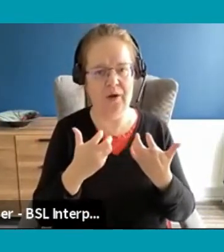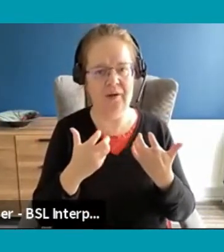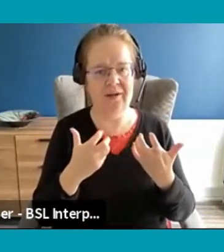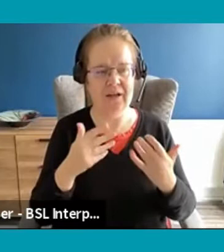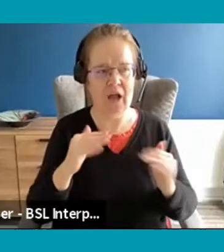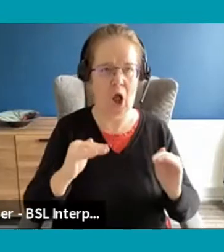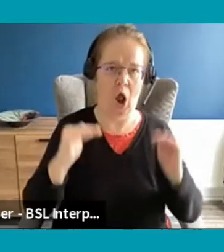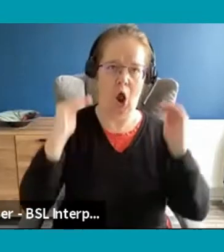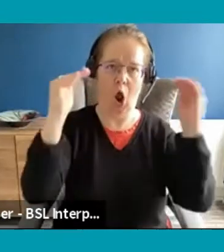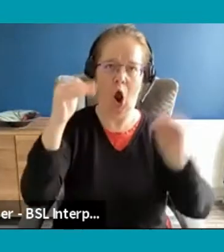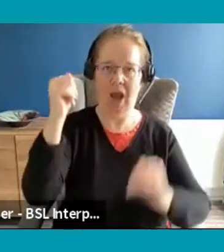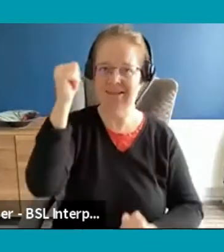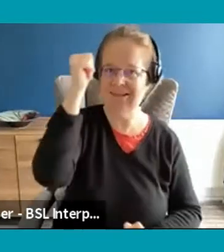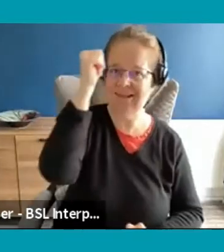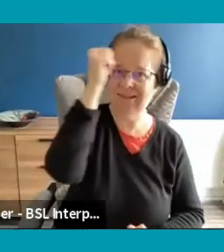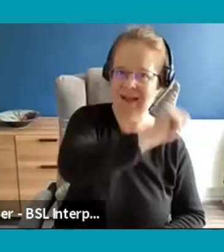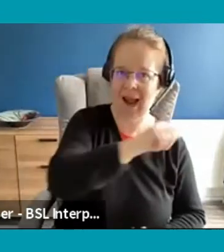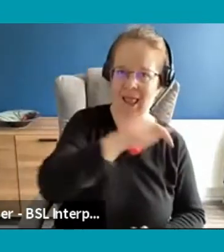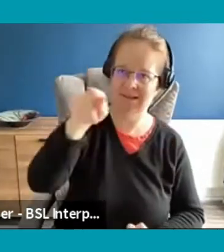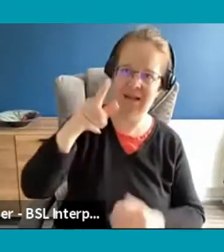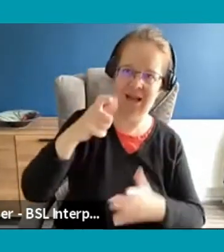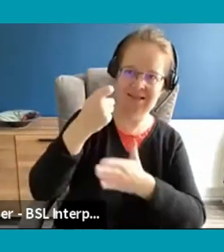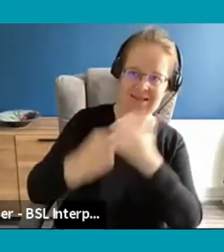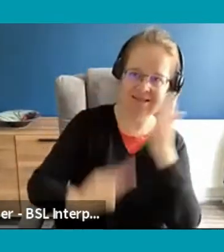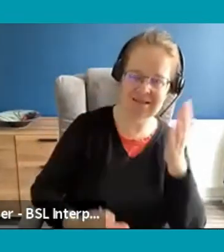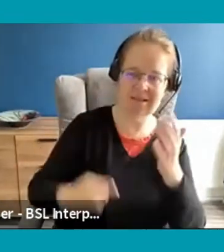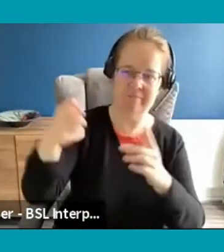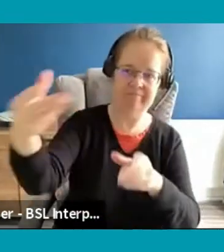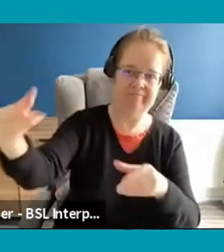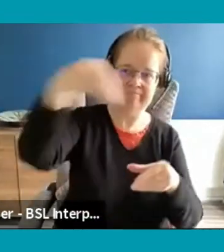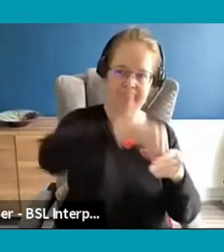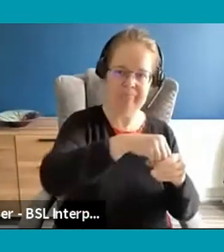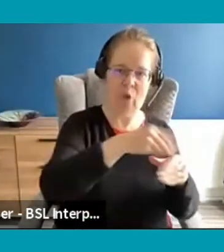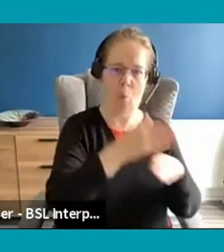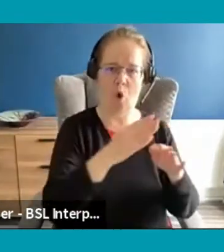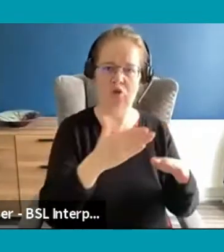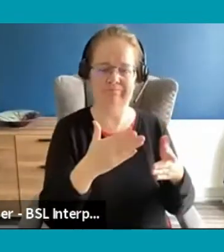Disabled candidates thrive in the world of work, right? 'cause we know that they're brilliant.